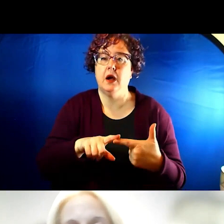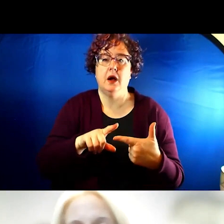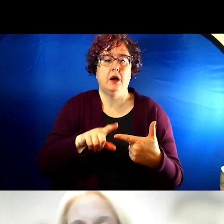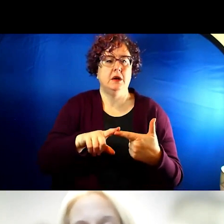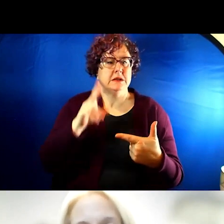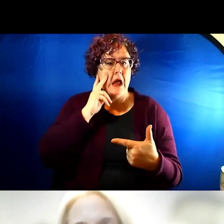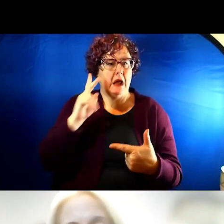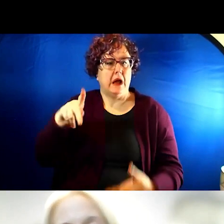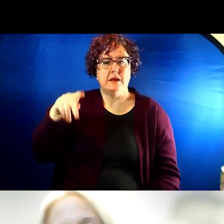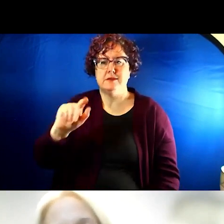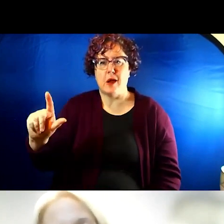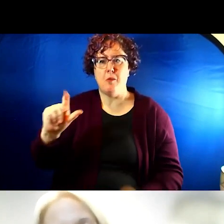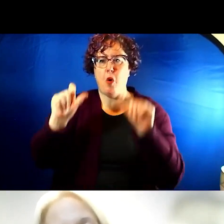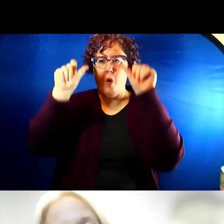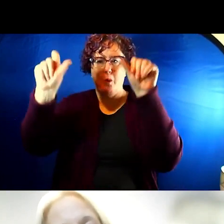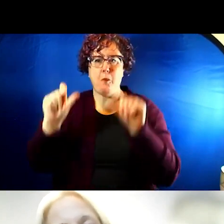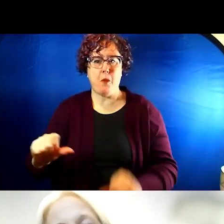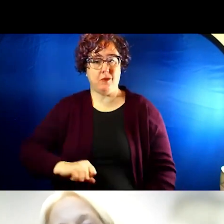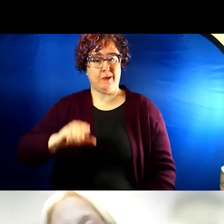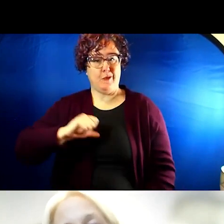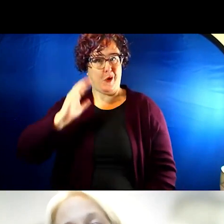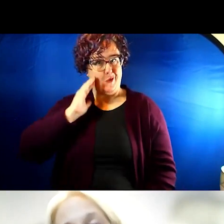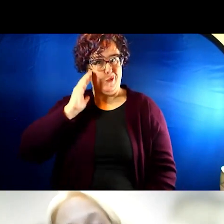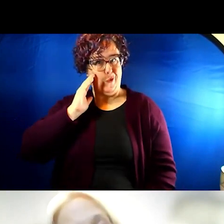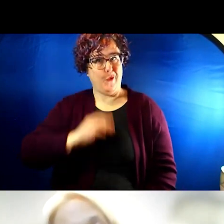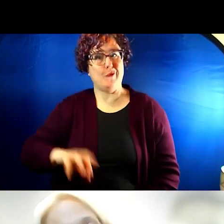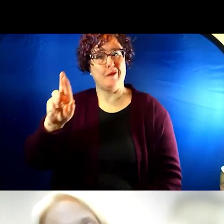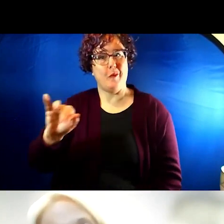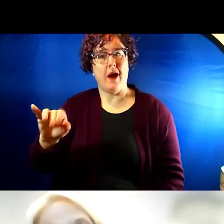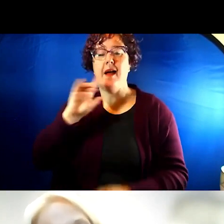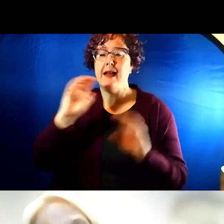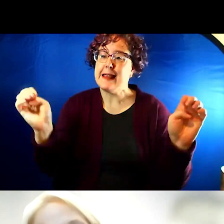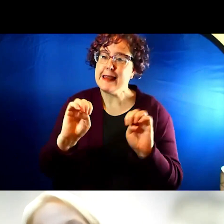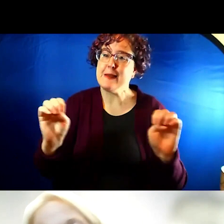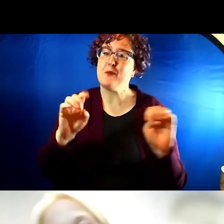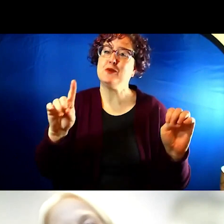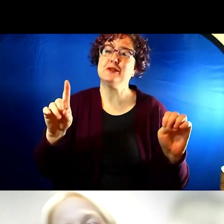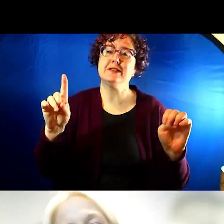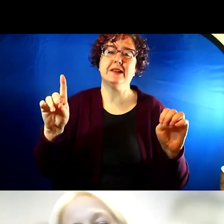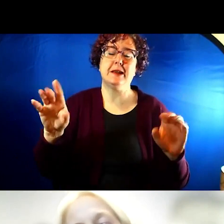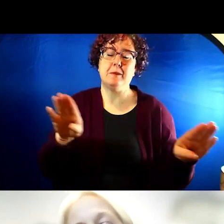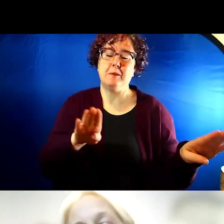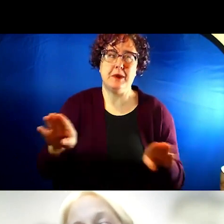I SEE A LOT OF EMERGENCY WALK-IN CENTERS AND EVEN THOUGH IT TAKES A LOT OF